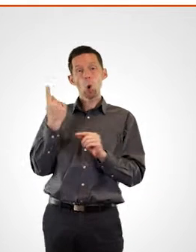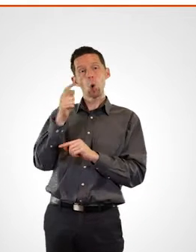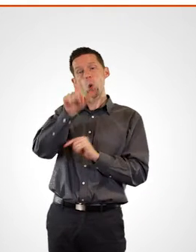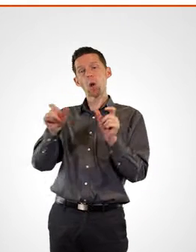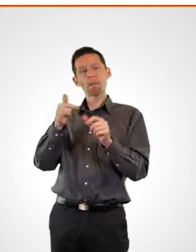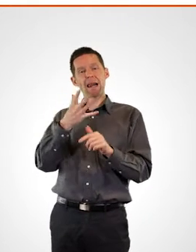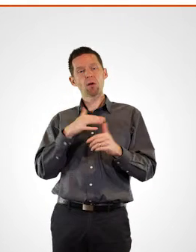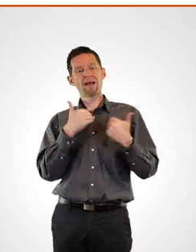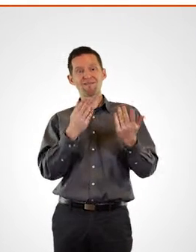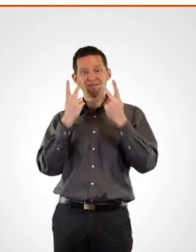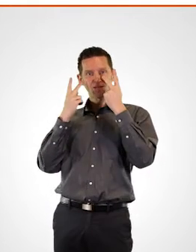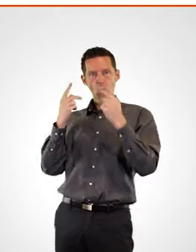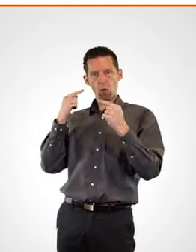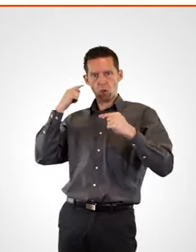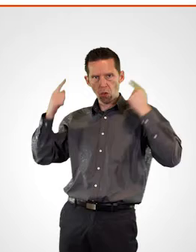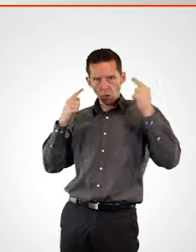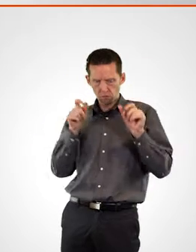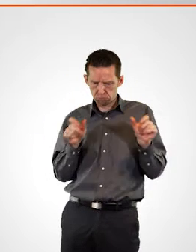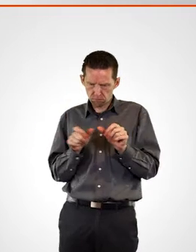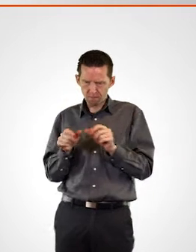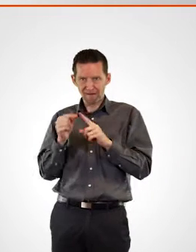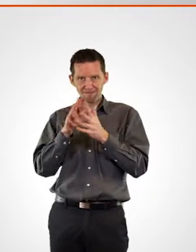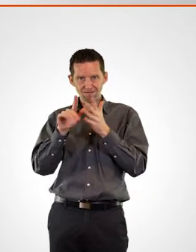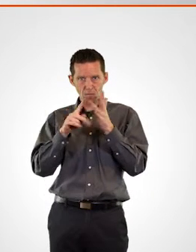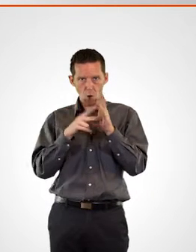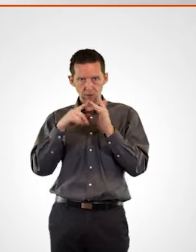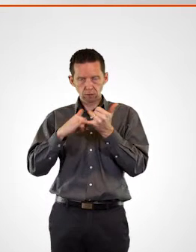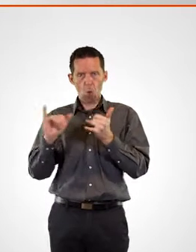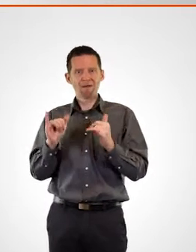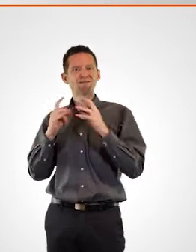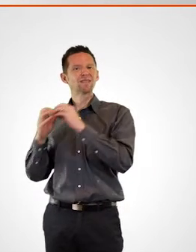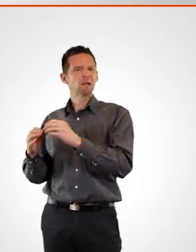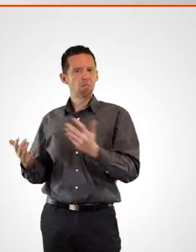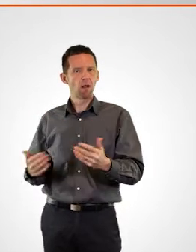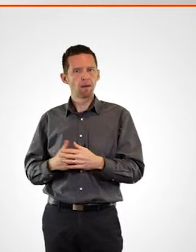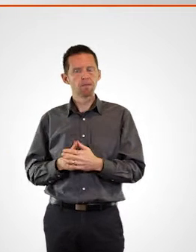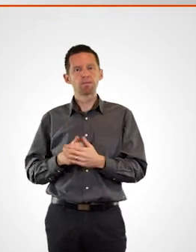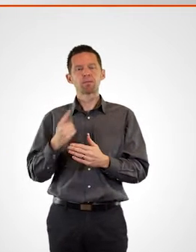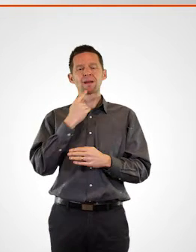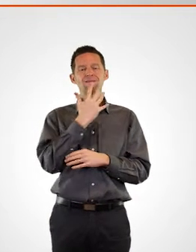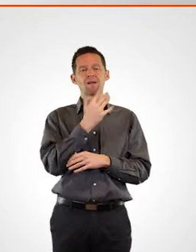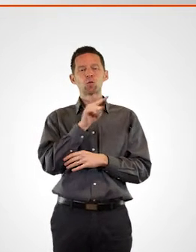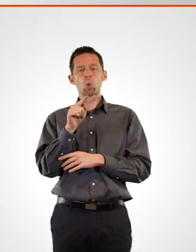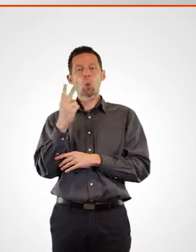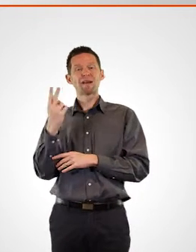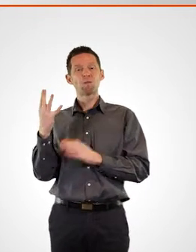versus who's going to need finger spelling? So the letter-sound units are units 5 through 24 as well as